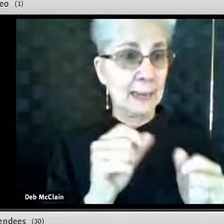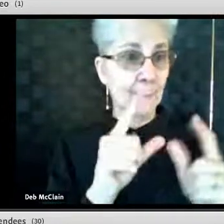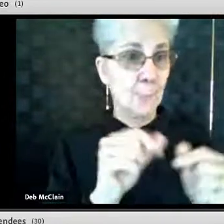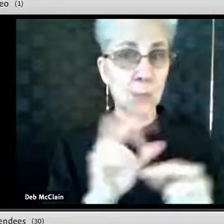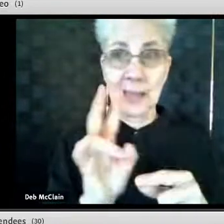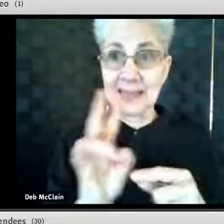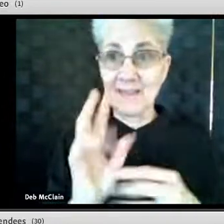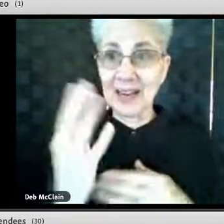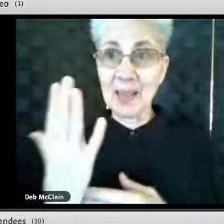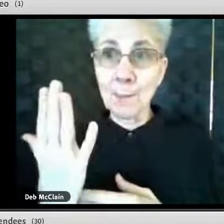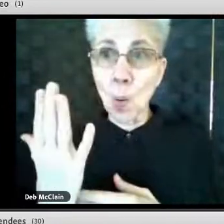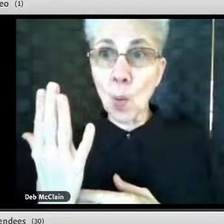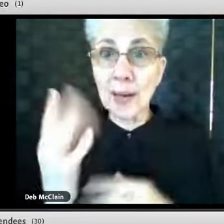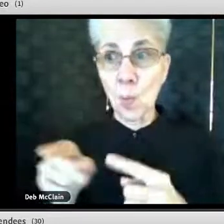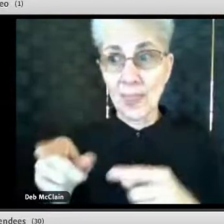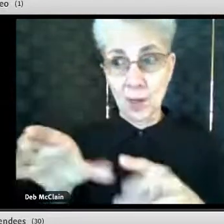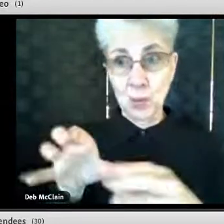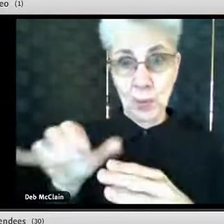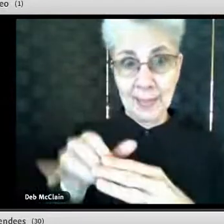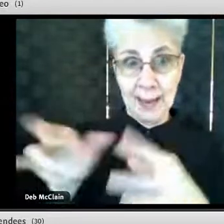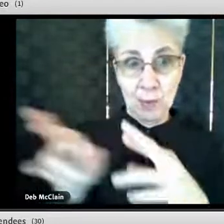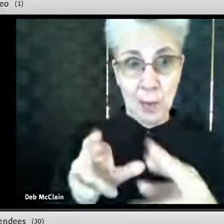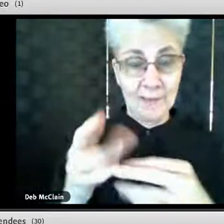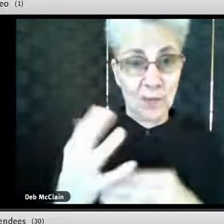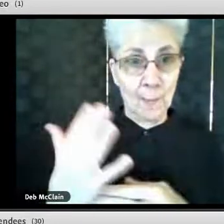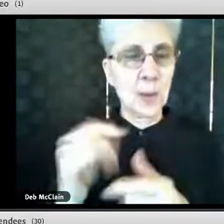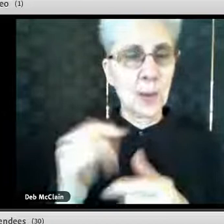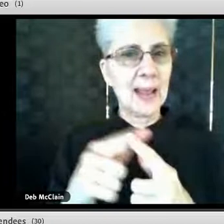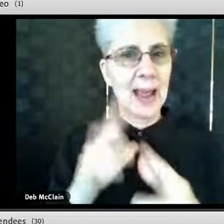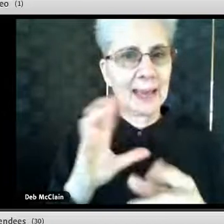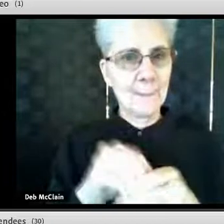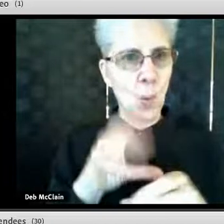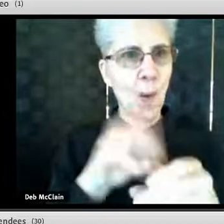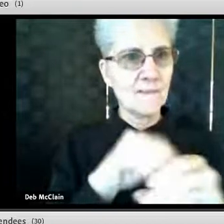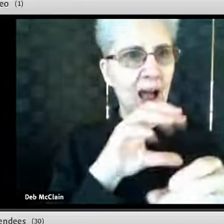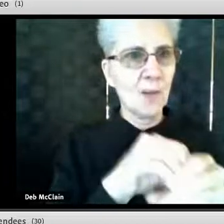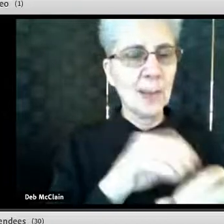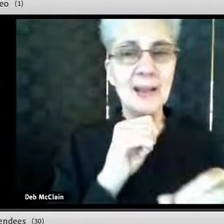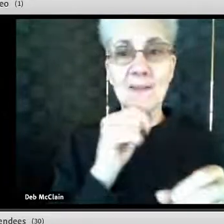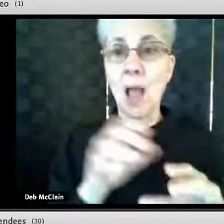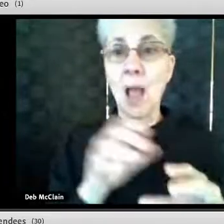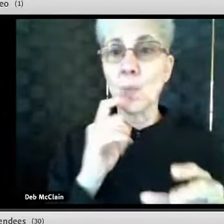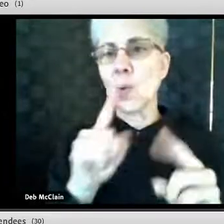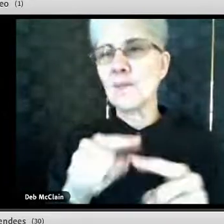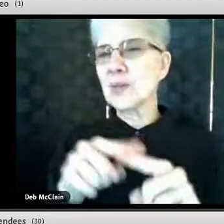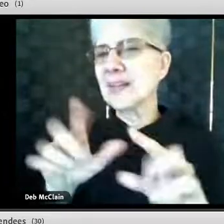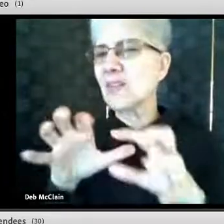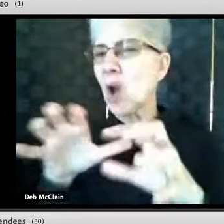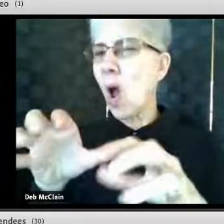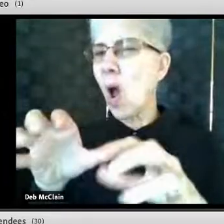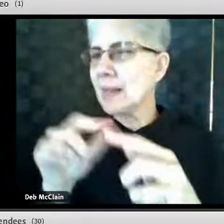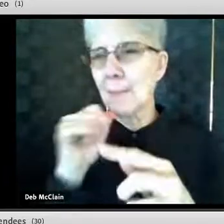so if I can post at 7 when they're doing that, I get more engagement. If I was going for a different audience,